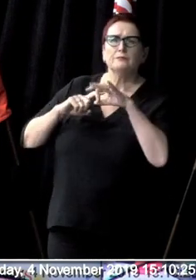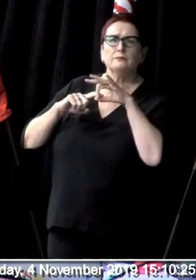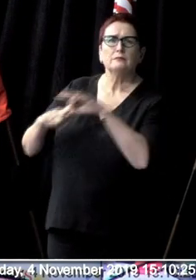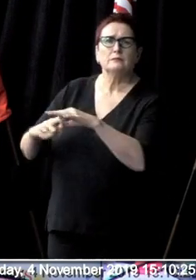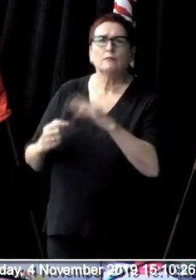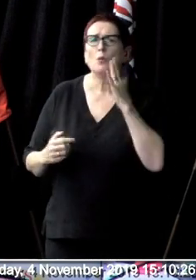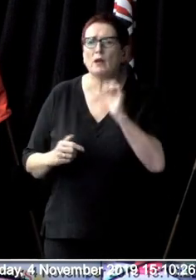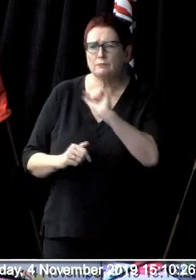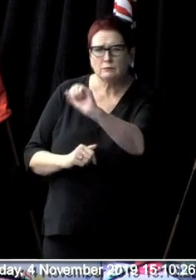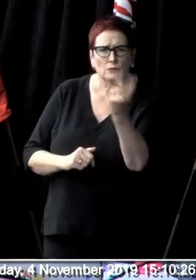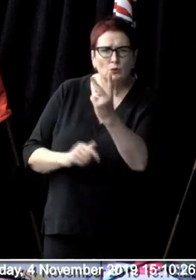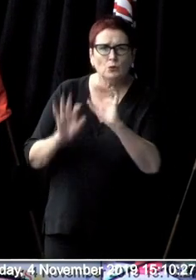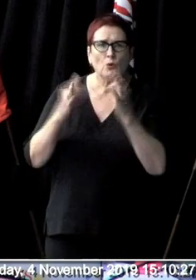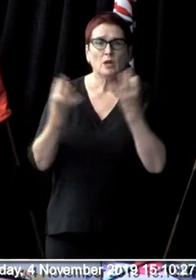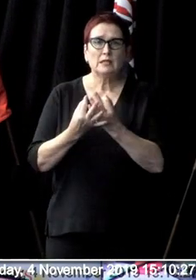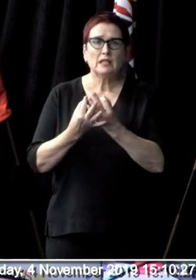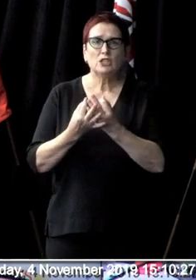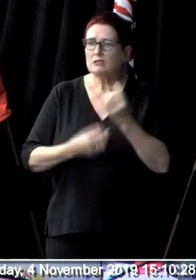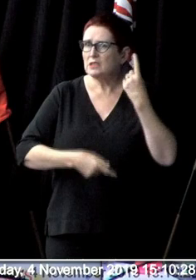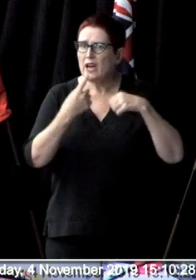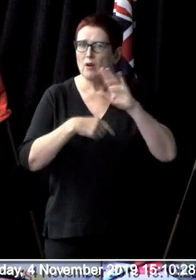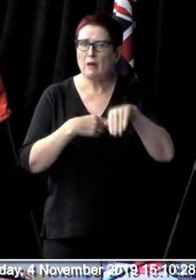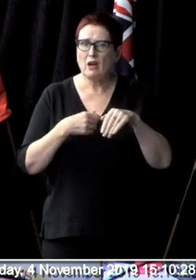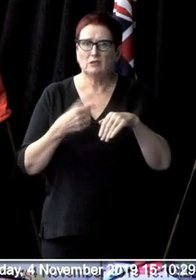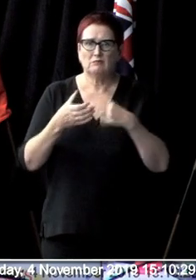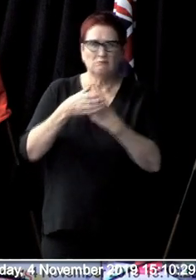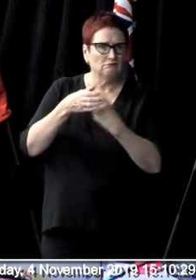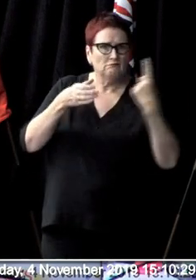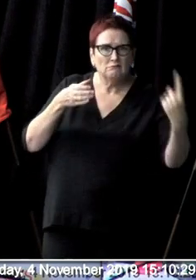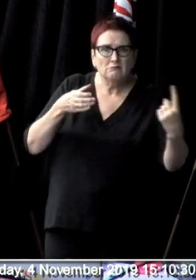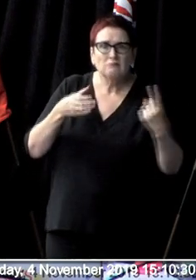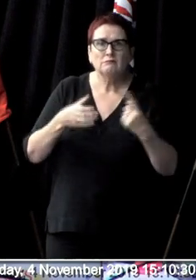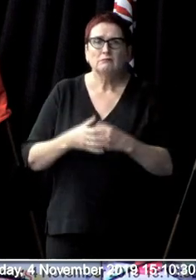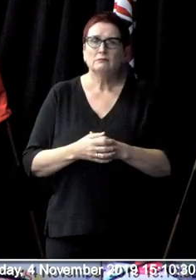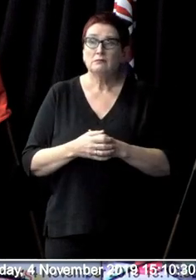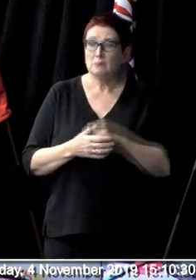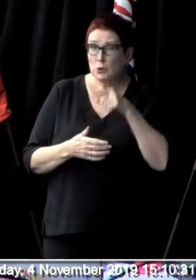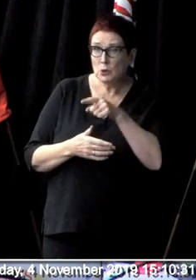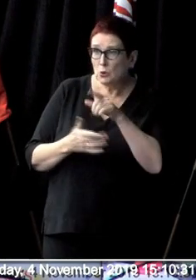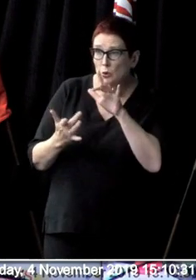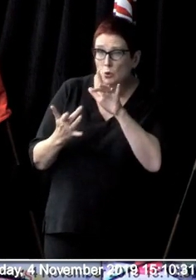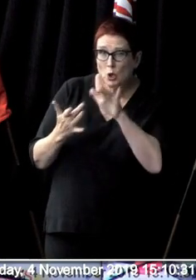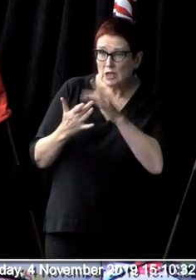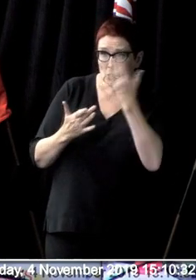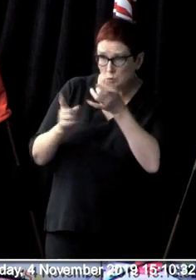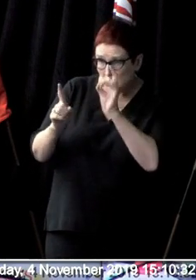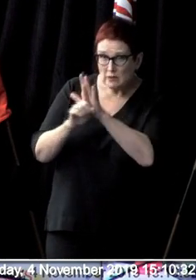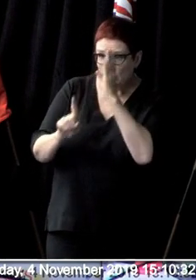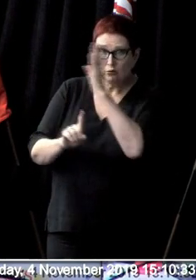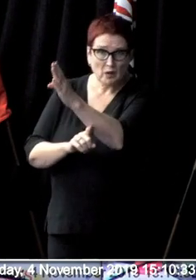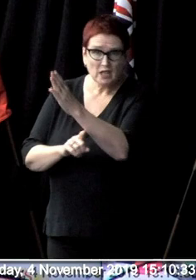this kind of exclusion or bad treatment, do you then contact the school